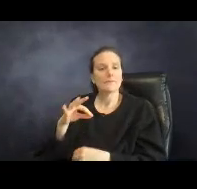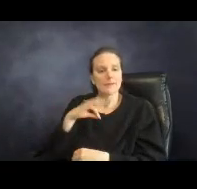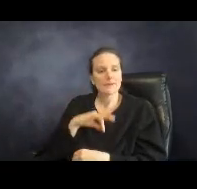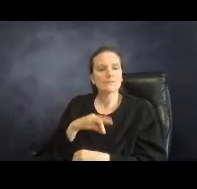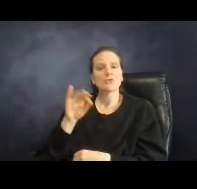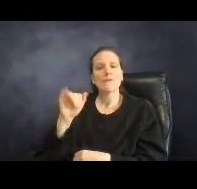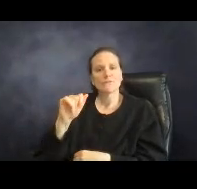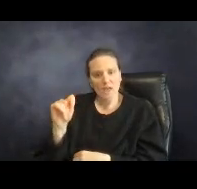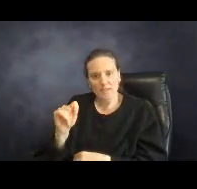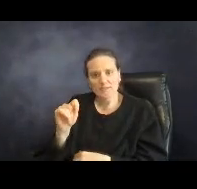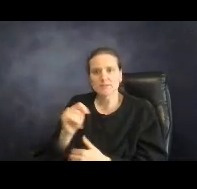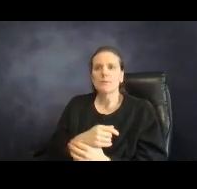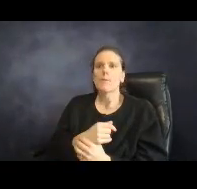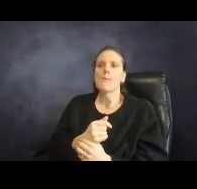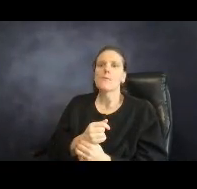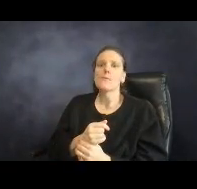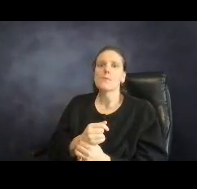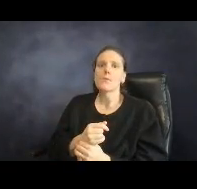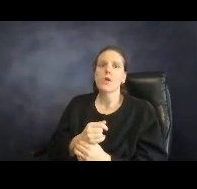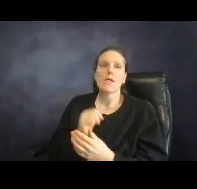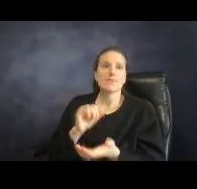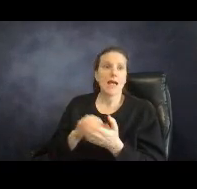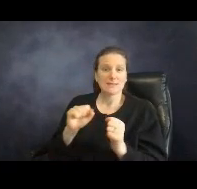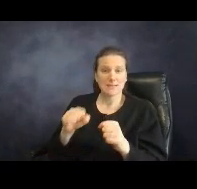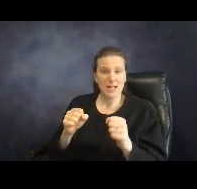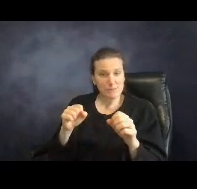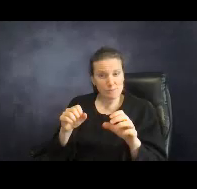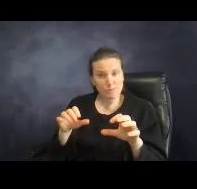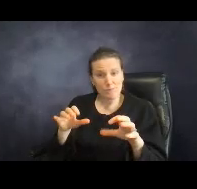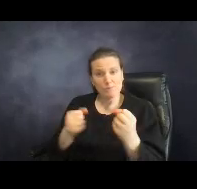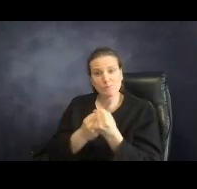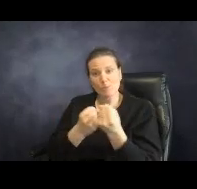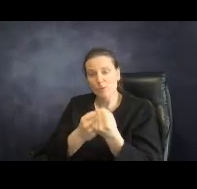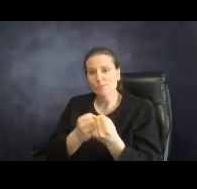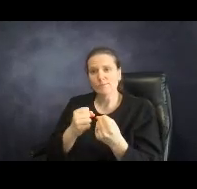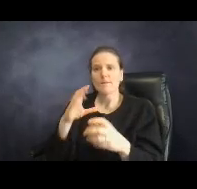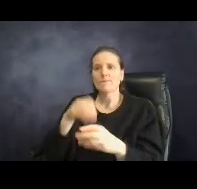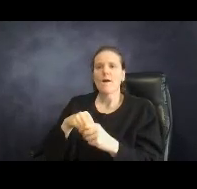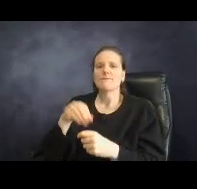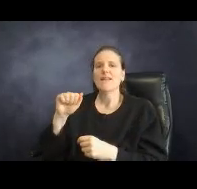We know that it can promote an anti, you know, it's part of an anti-inflammatory diet,